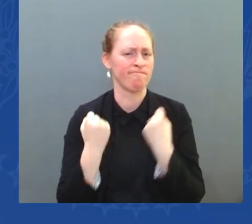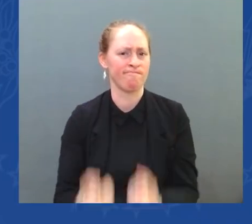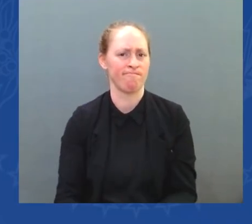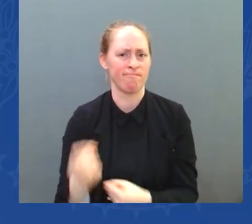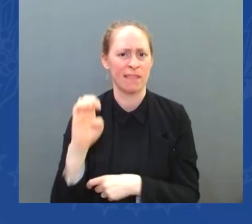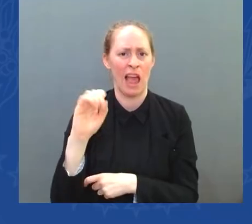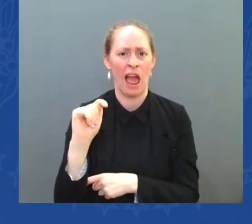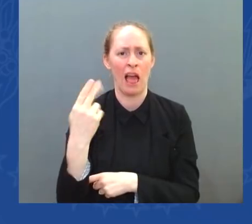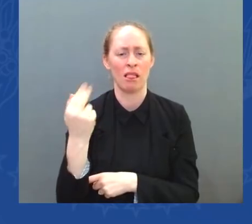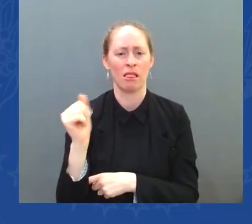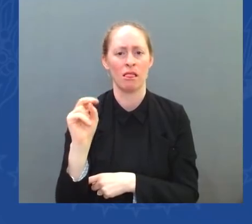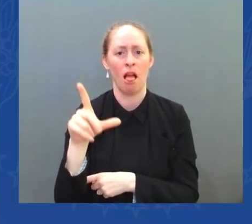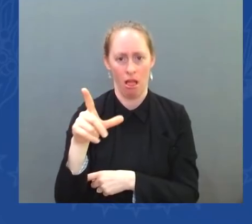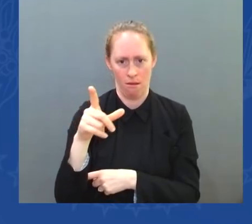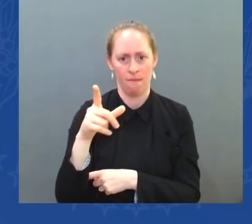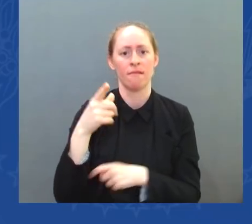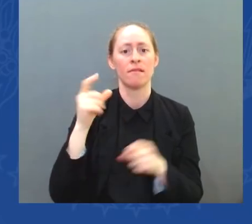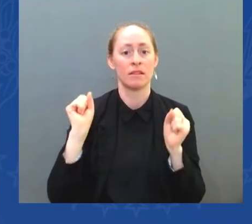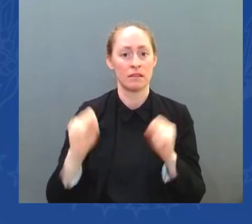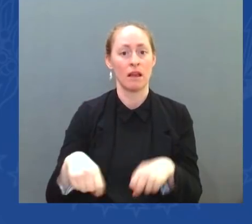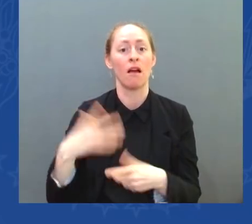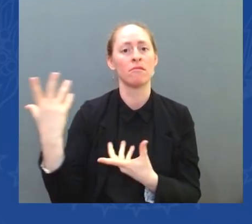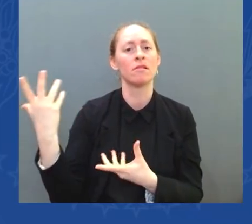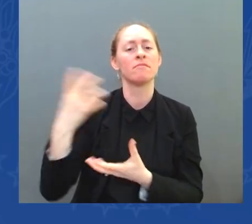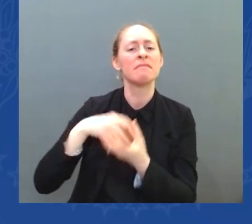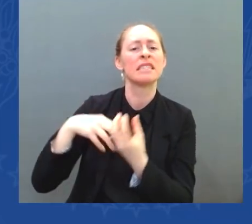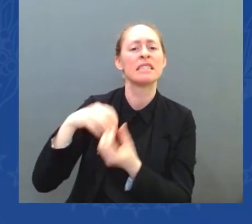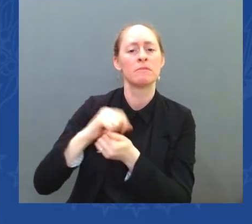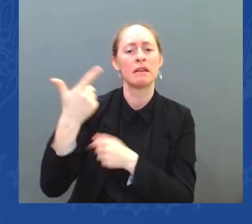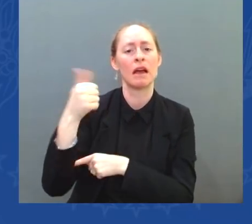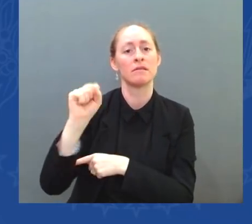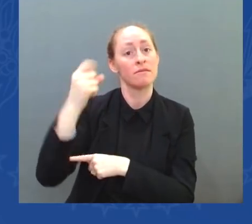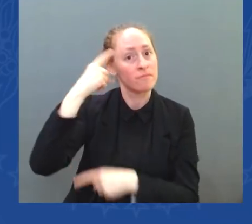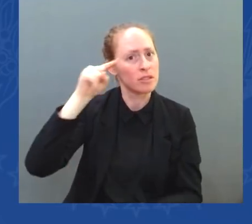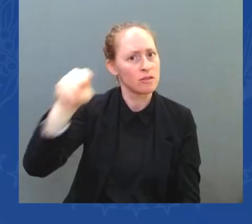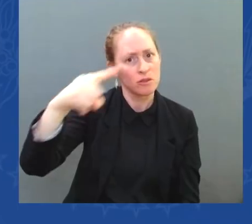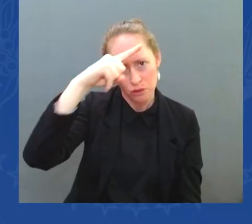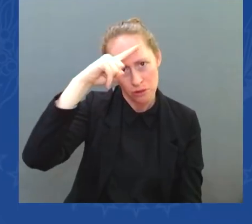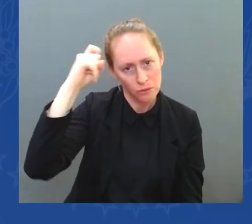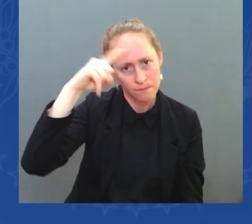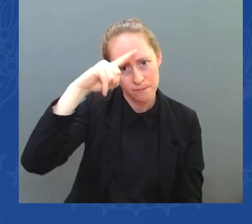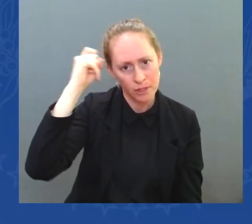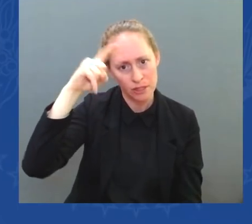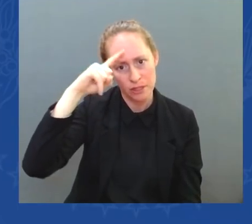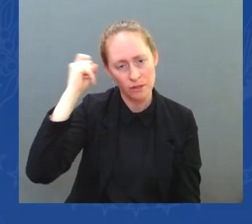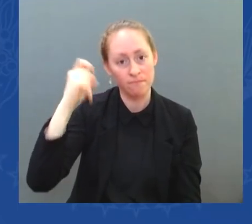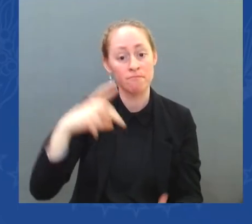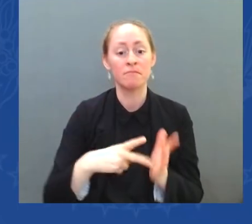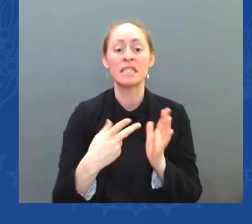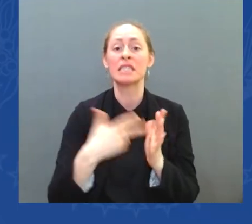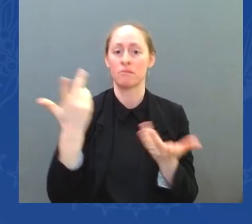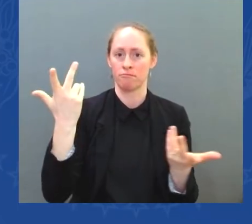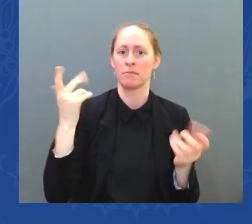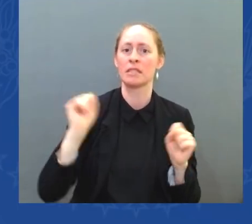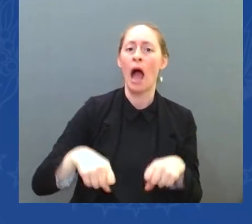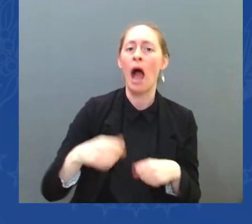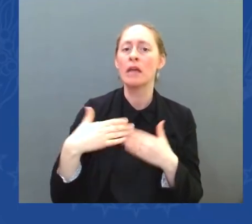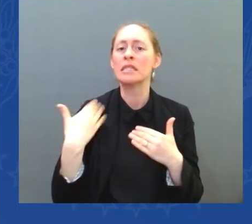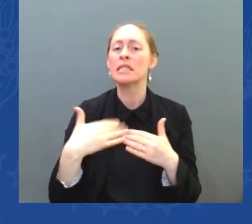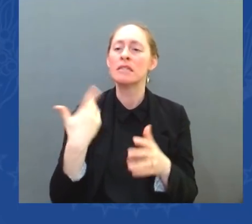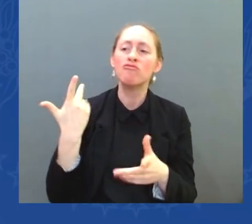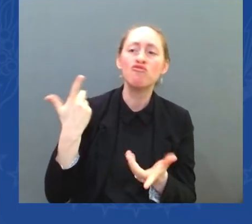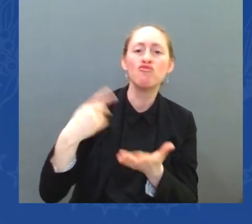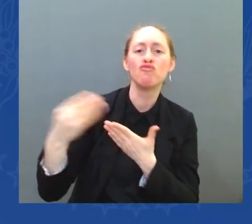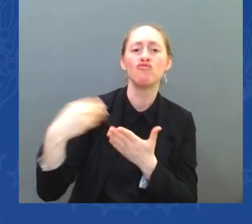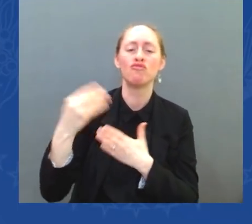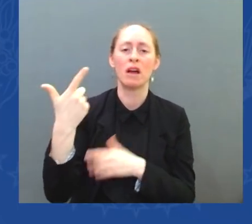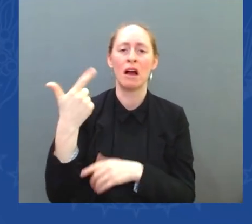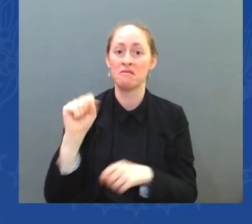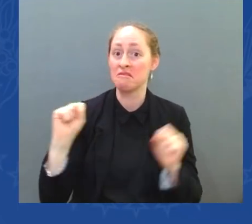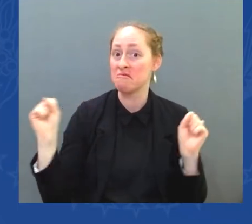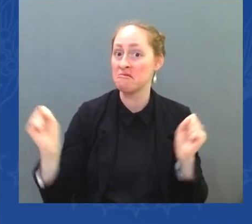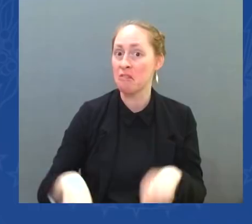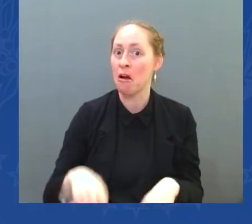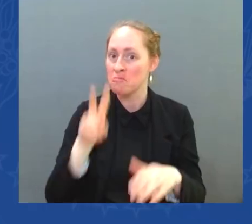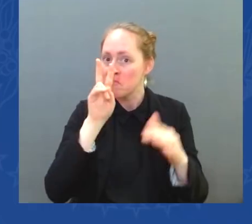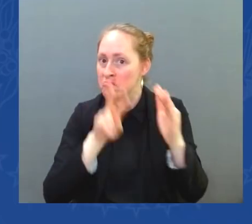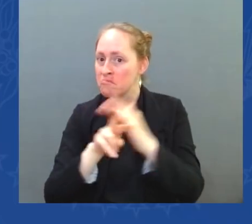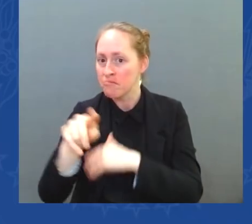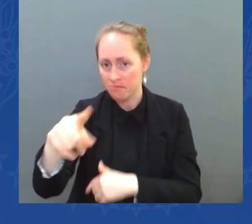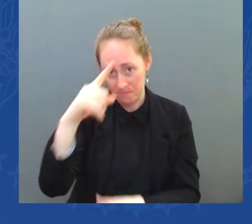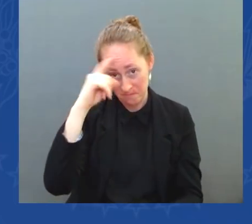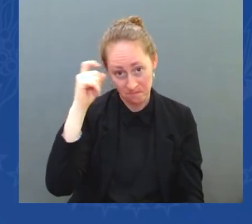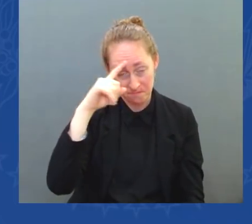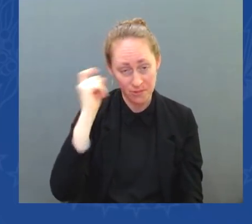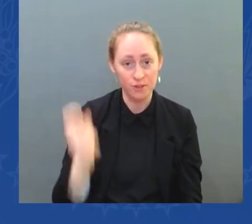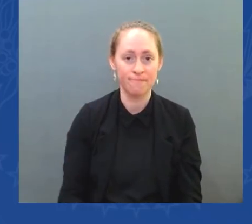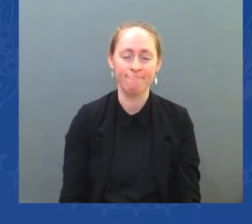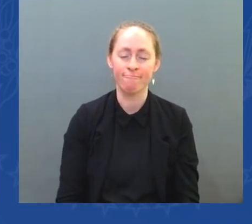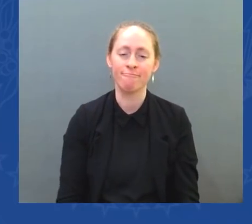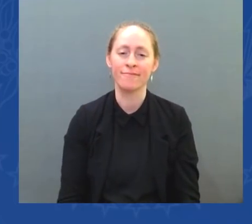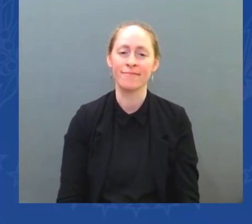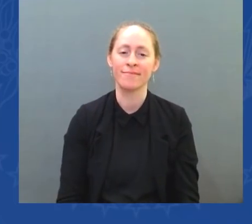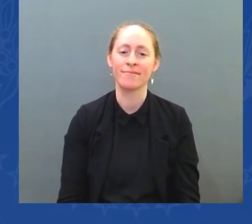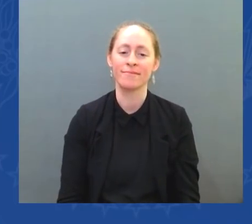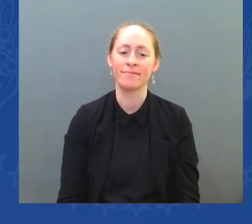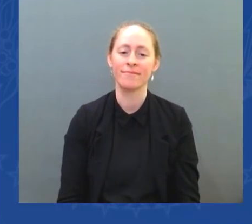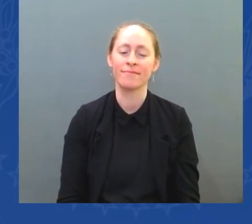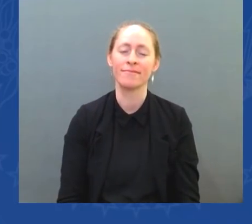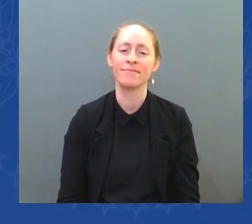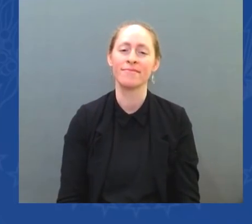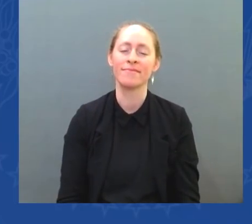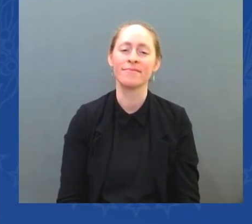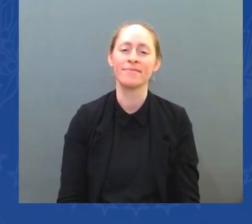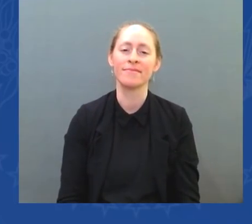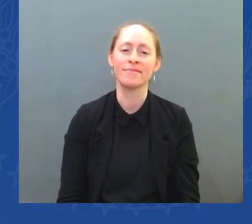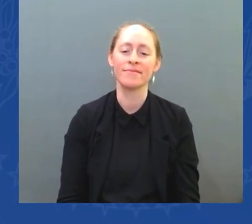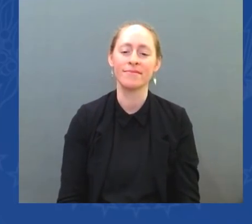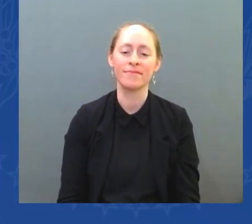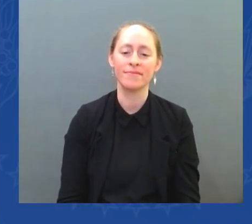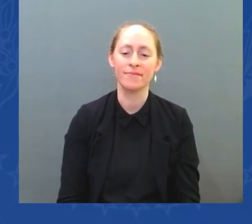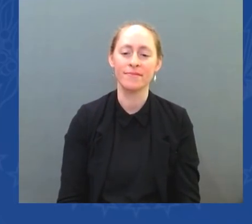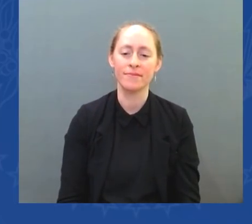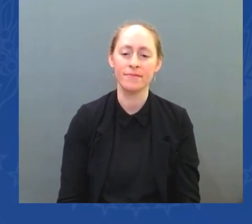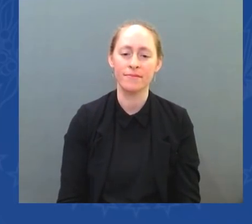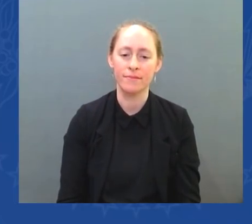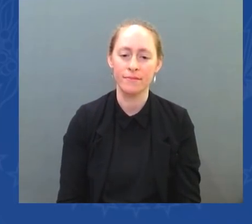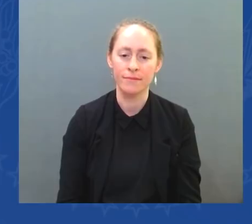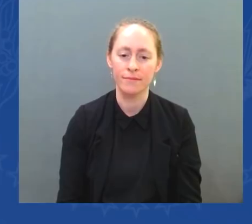And, folks, I feel like -- thank you.